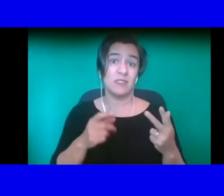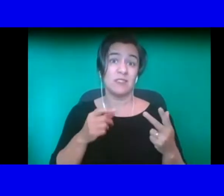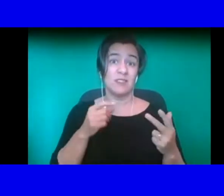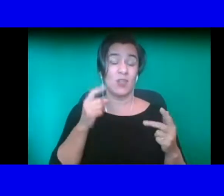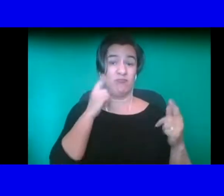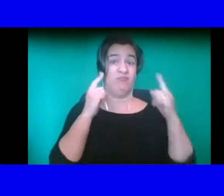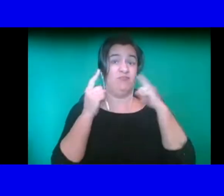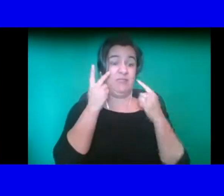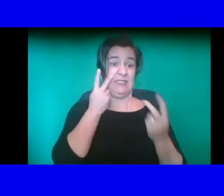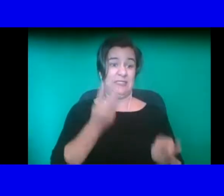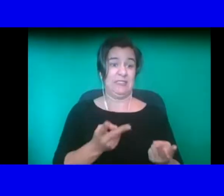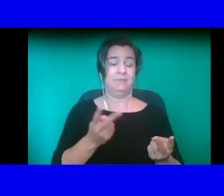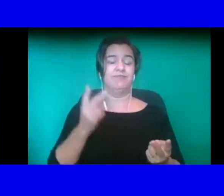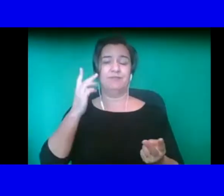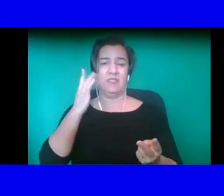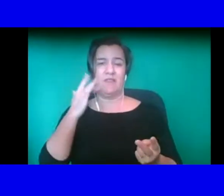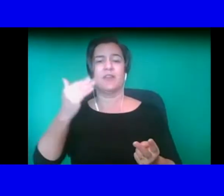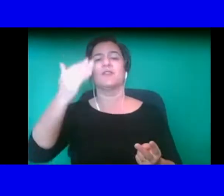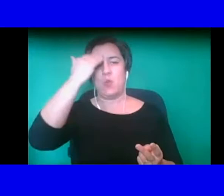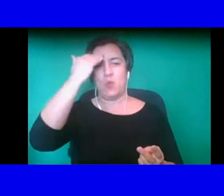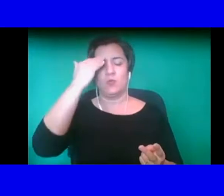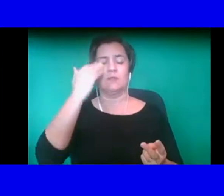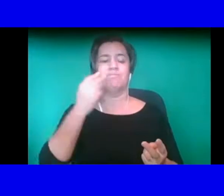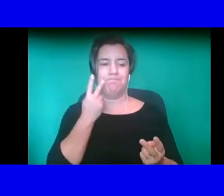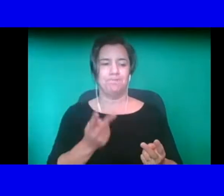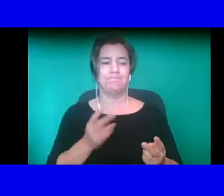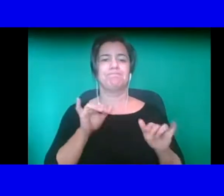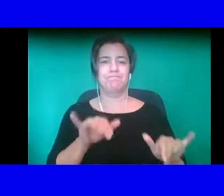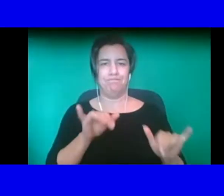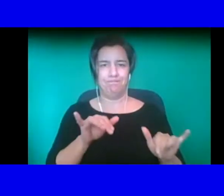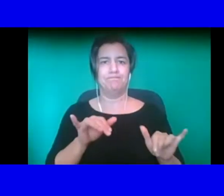The state is very conscious of this, and is also trying to look at equity.